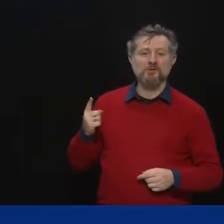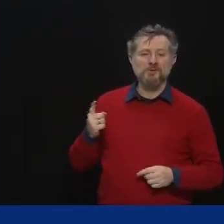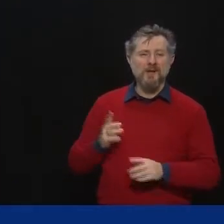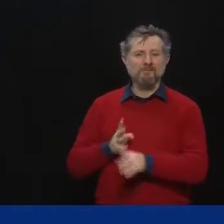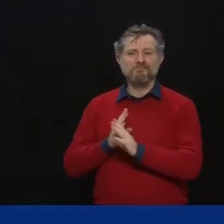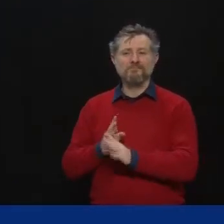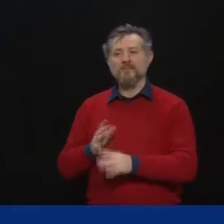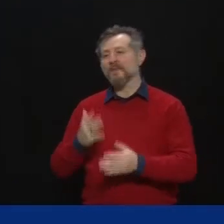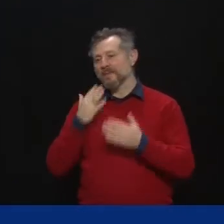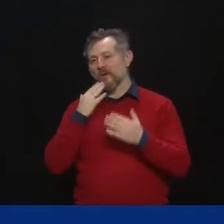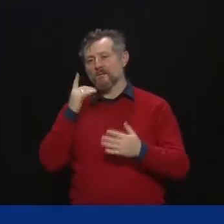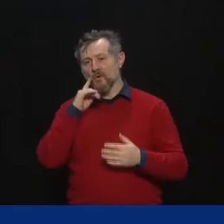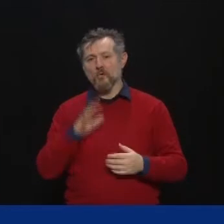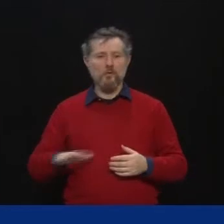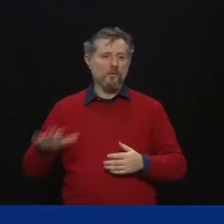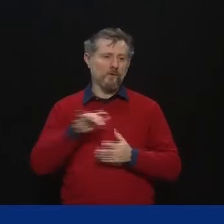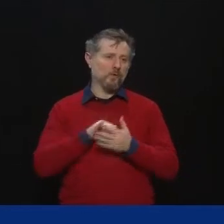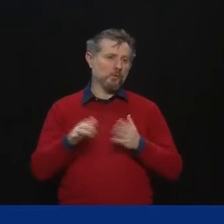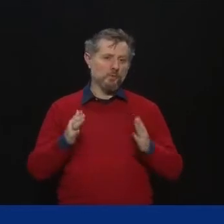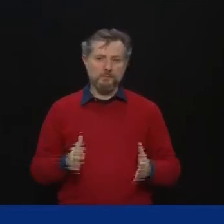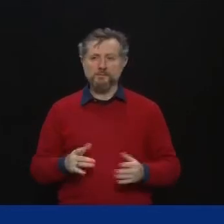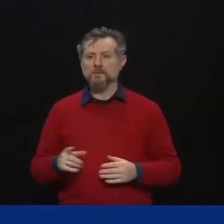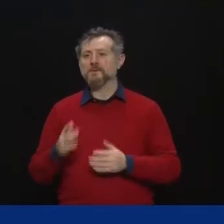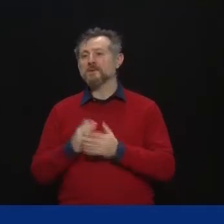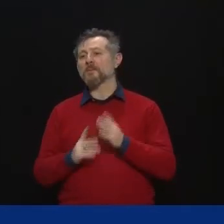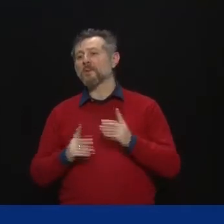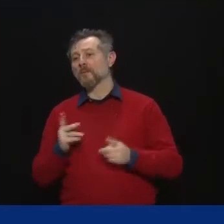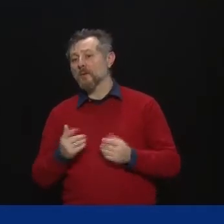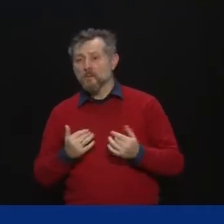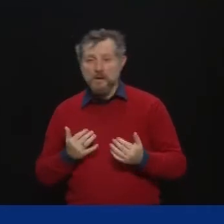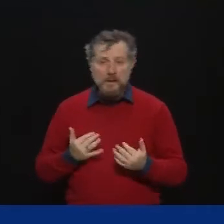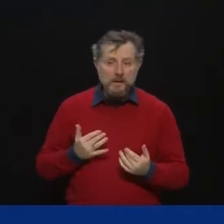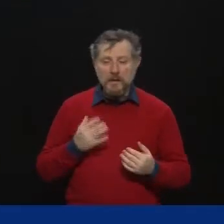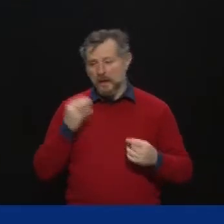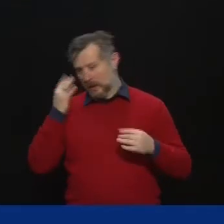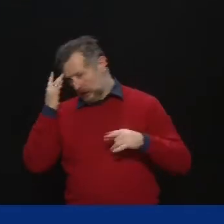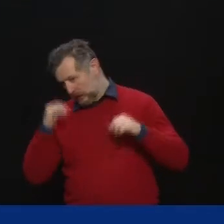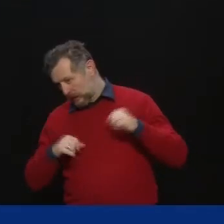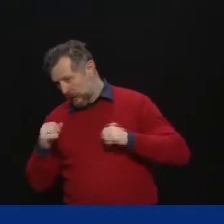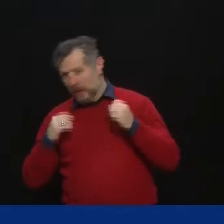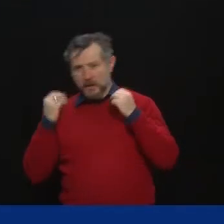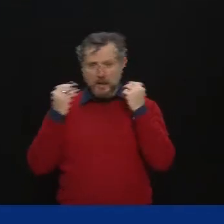IT'S THE VACCINATION, SO I'M PLEASED WE HAVE HAD OVER 3 MILLION DOSES JUST SINCE DECEMBER 1st. THANK YOU, NEW YORKERS.